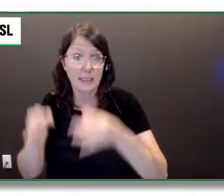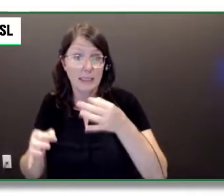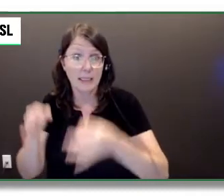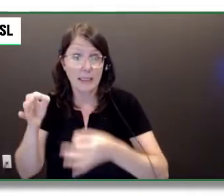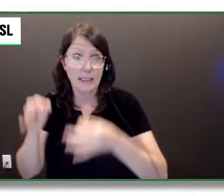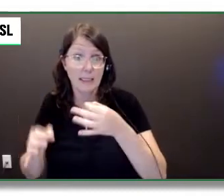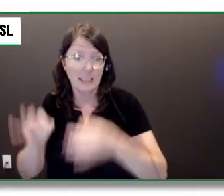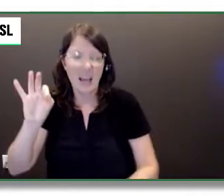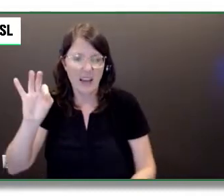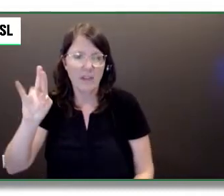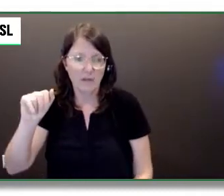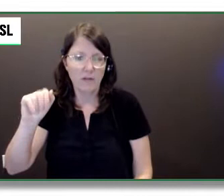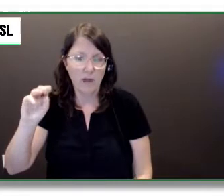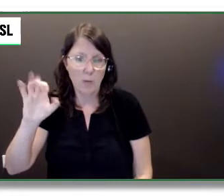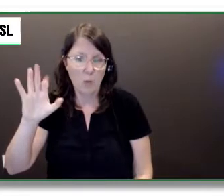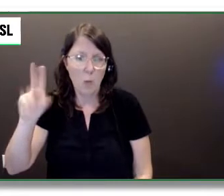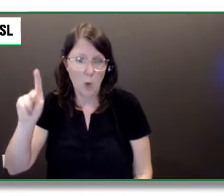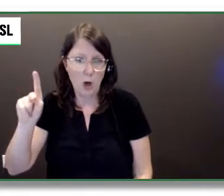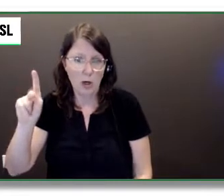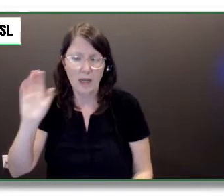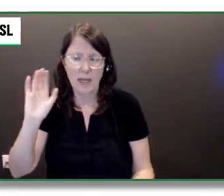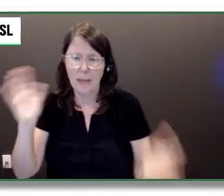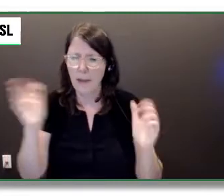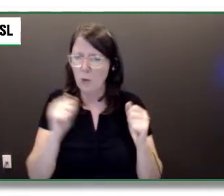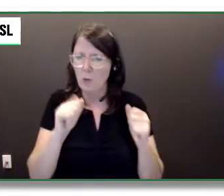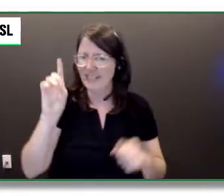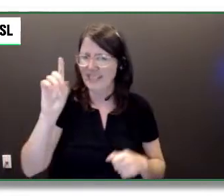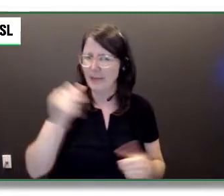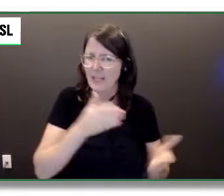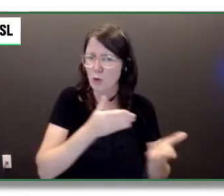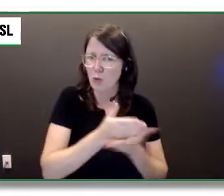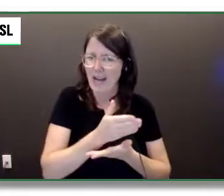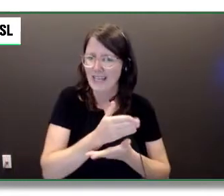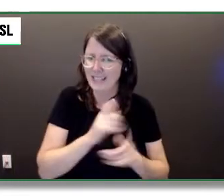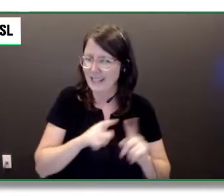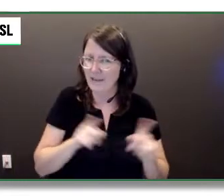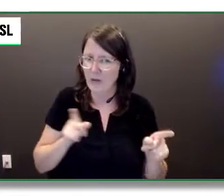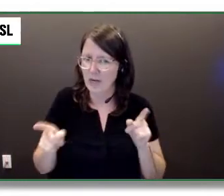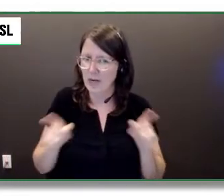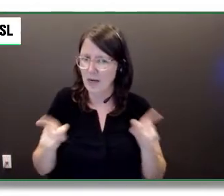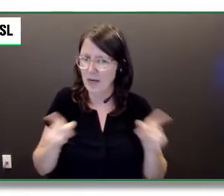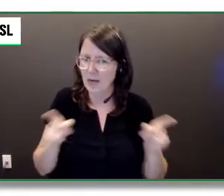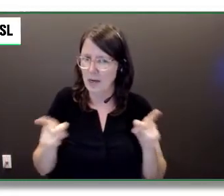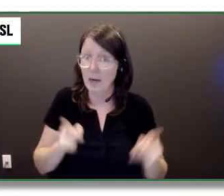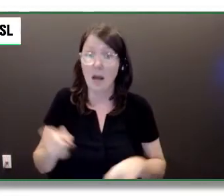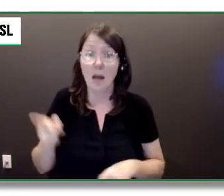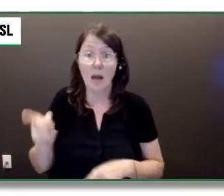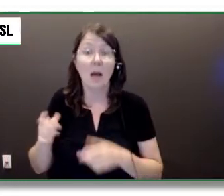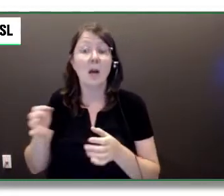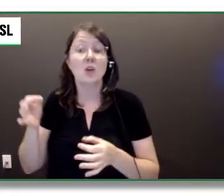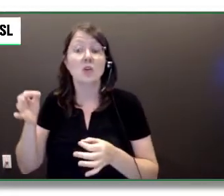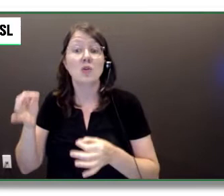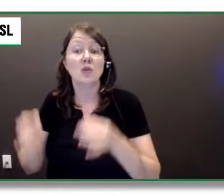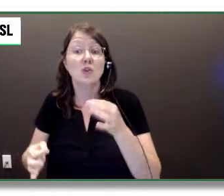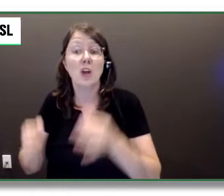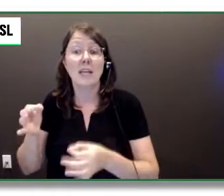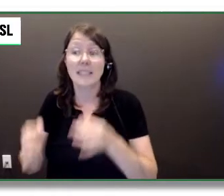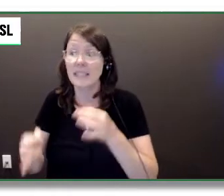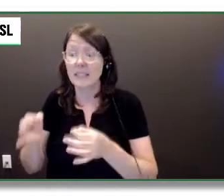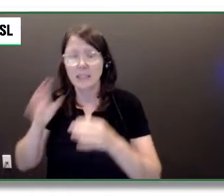framework than disability rights. Disability justice is specifically focused on being intersectional which means not